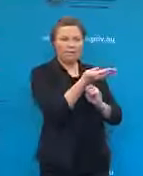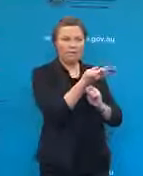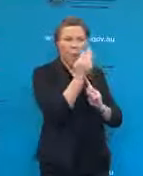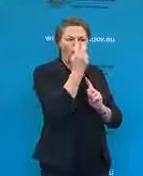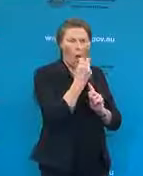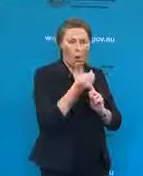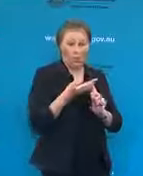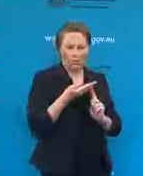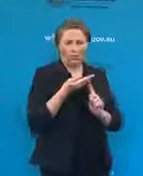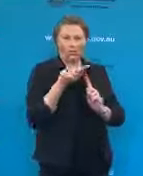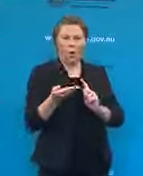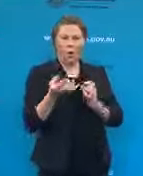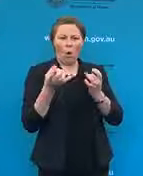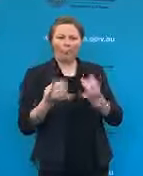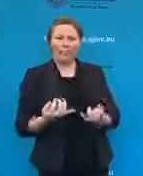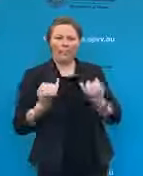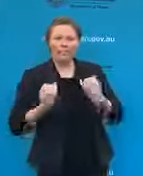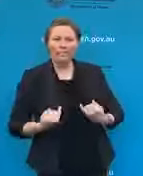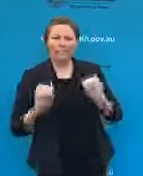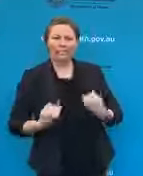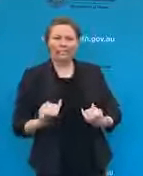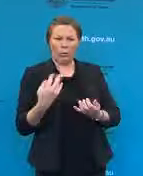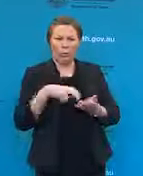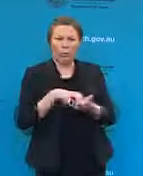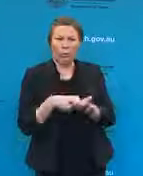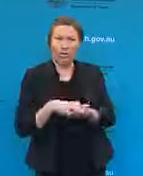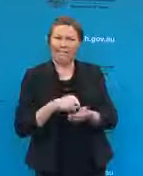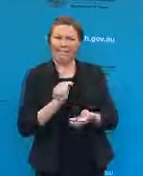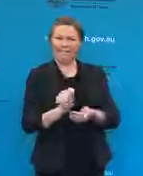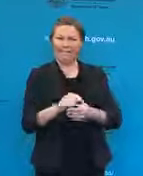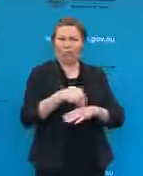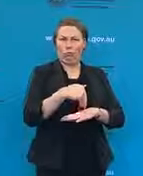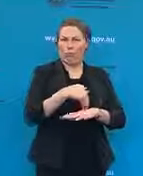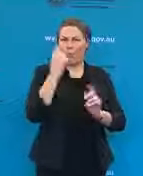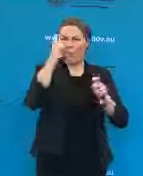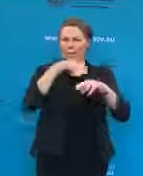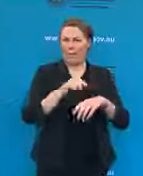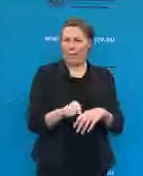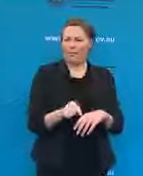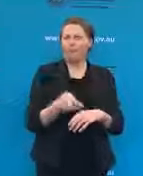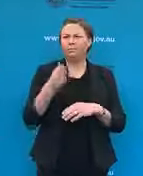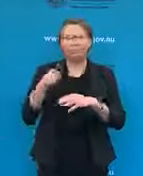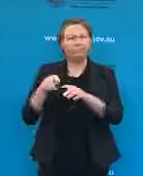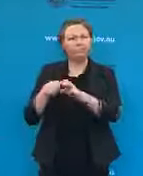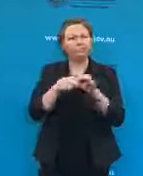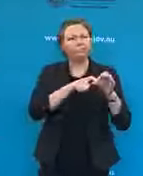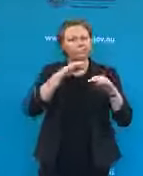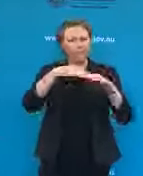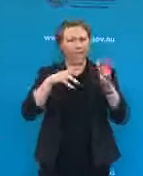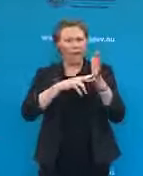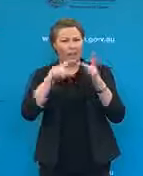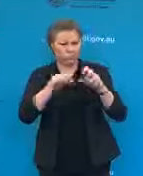the ones who die. Reporter: Could you comment on any concerns you have with regards to the Victorian outbreak, with school holidays coming up, the likelihood